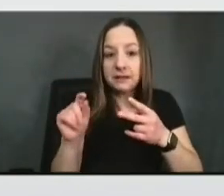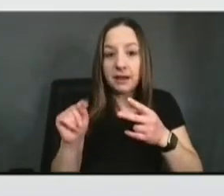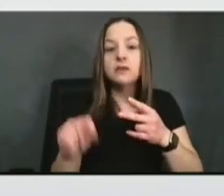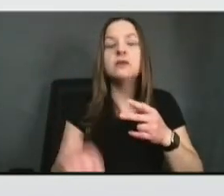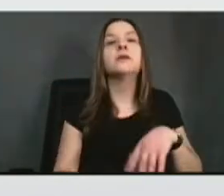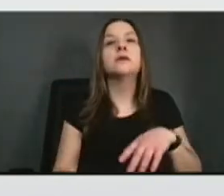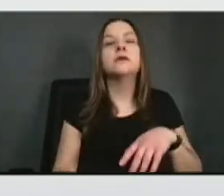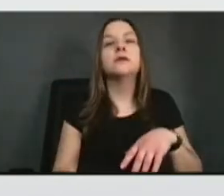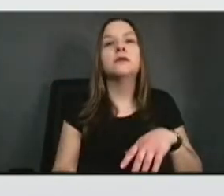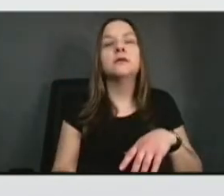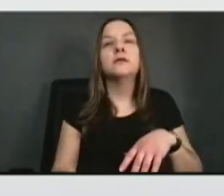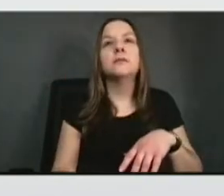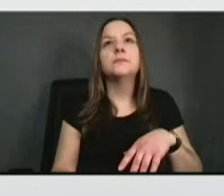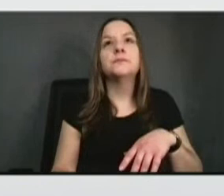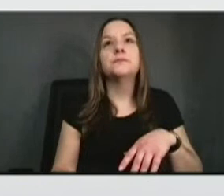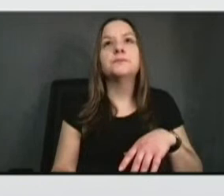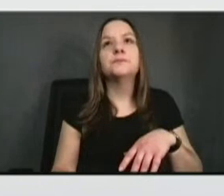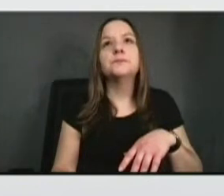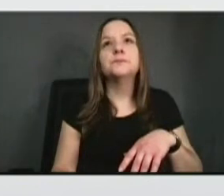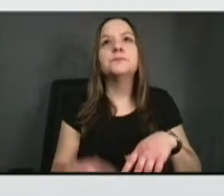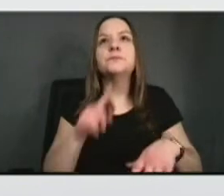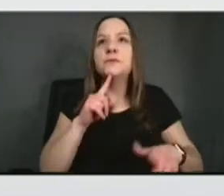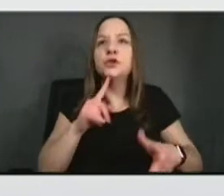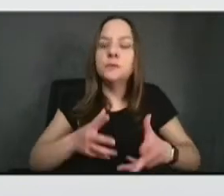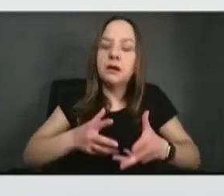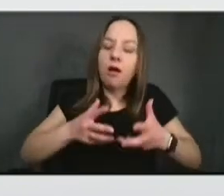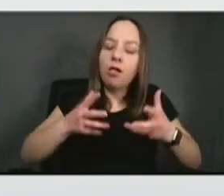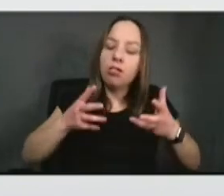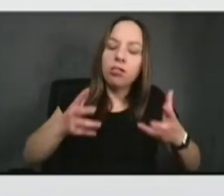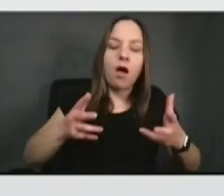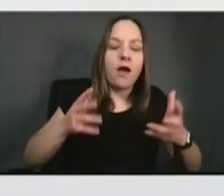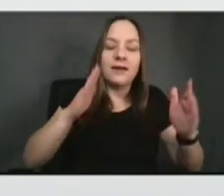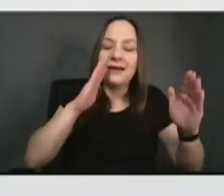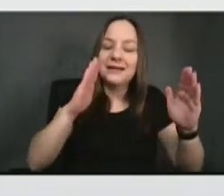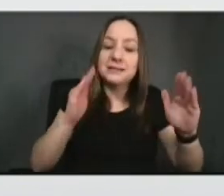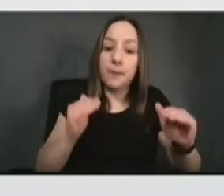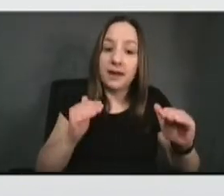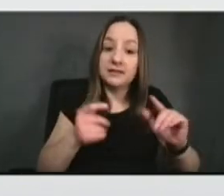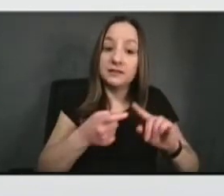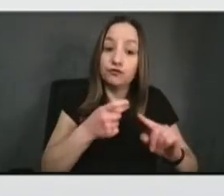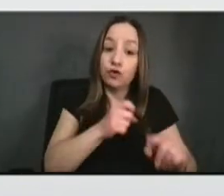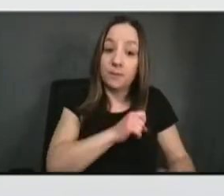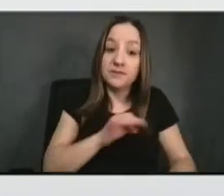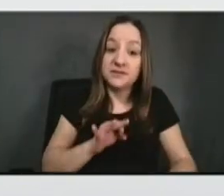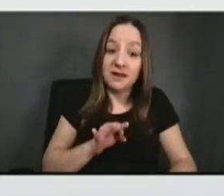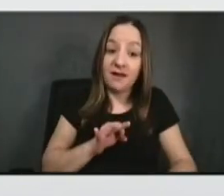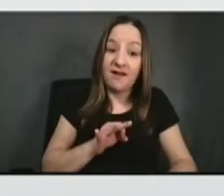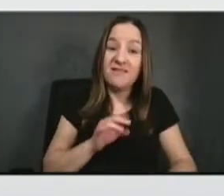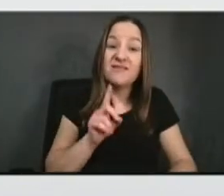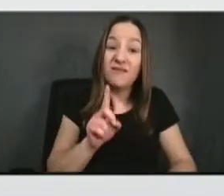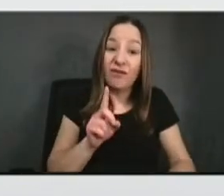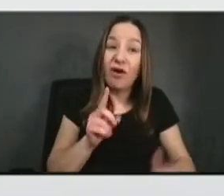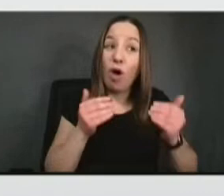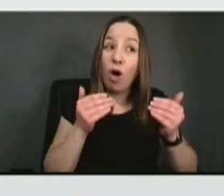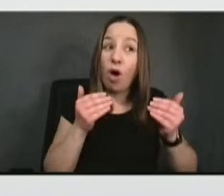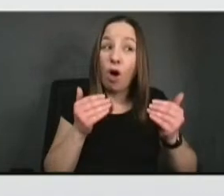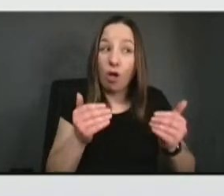with you and maybe go to Dr McKnight. There's been a great deal expected of our staff. And